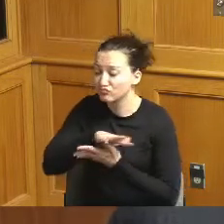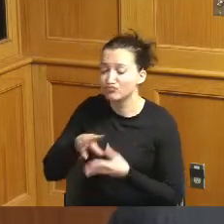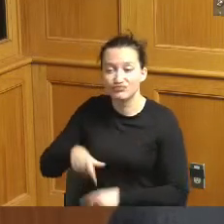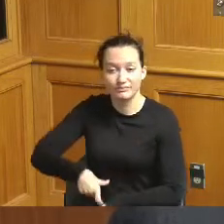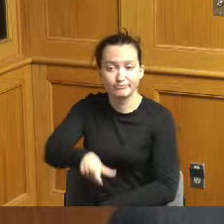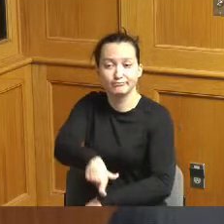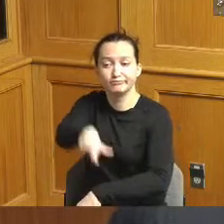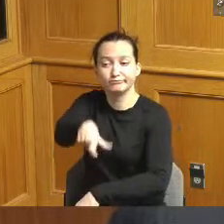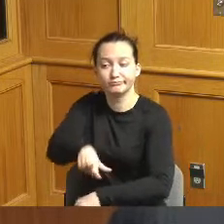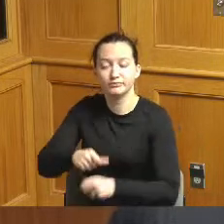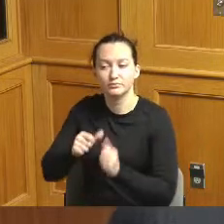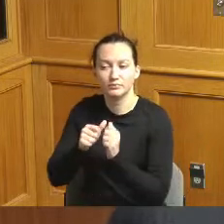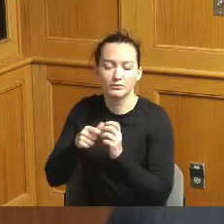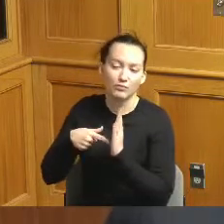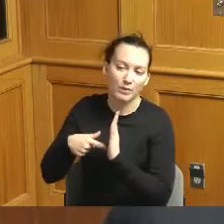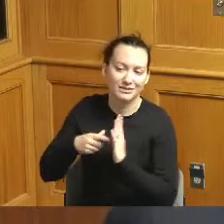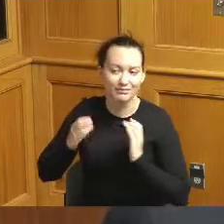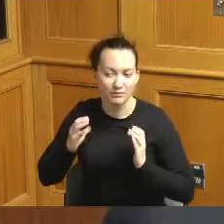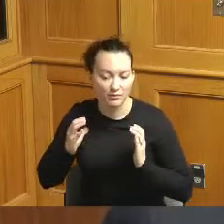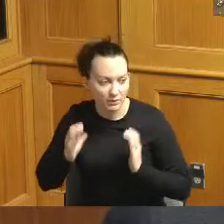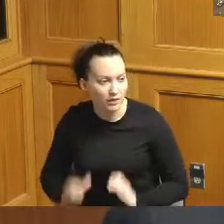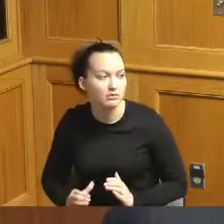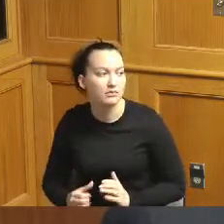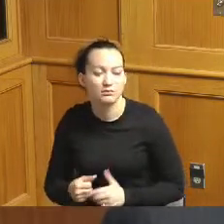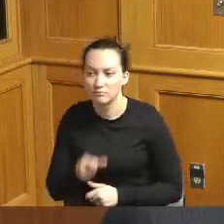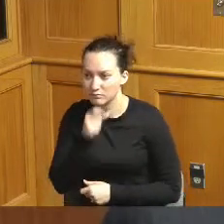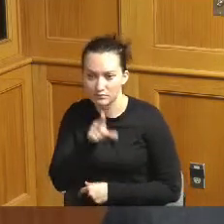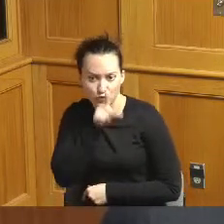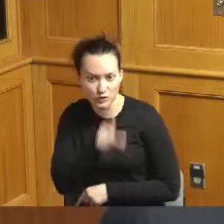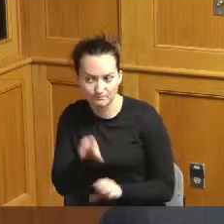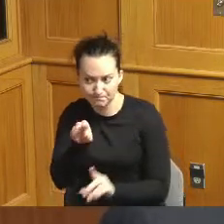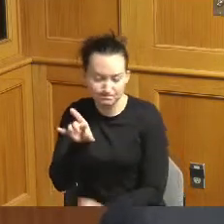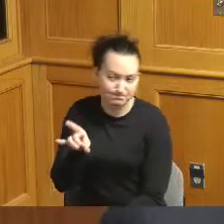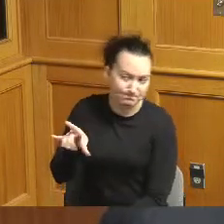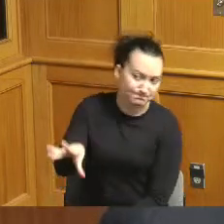on behalf of the clientele that JFS serves I just wanted to make sure that that interaction was was